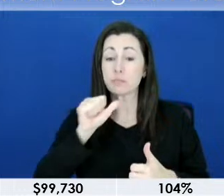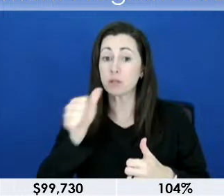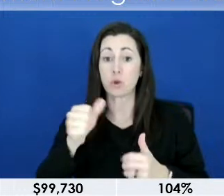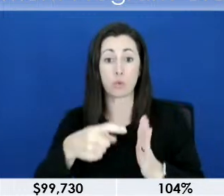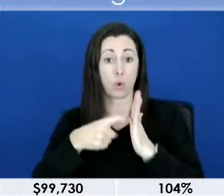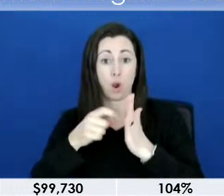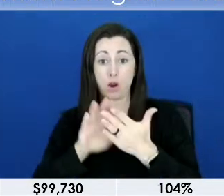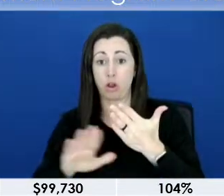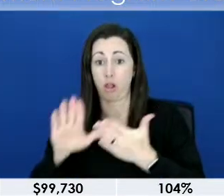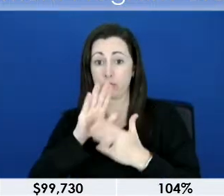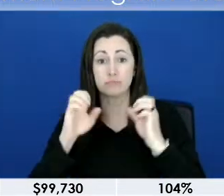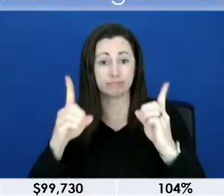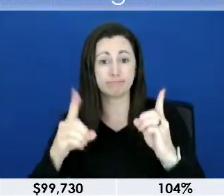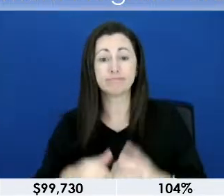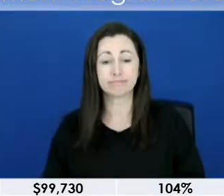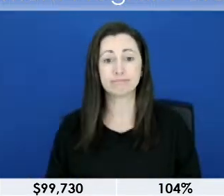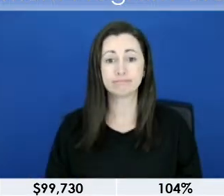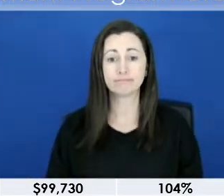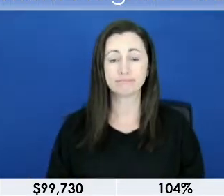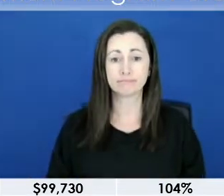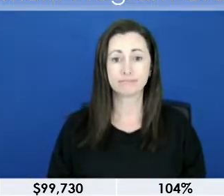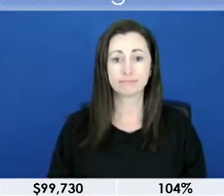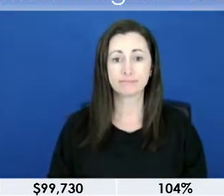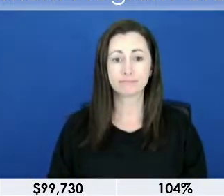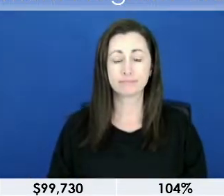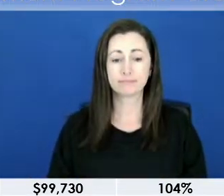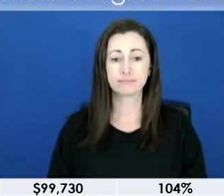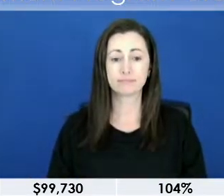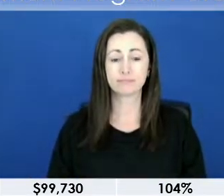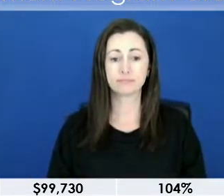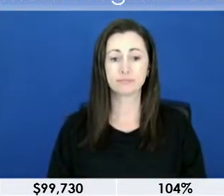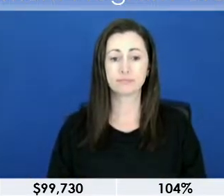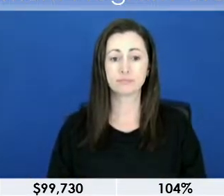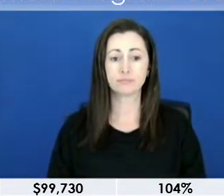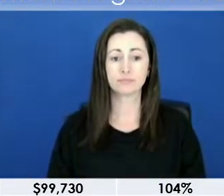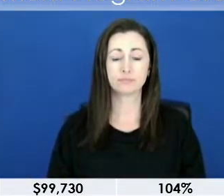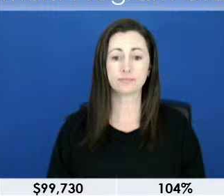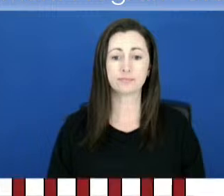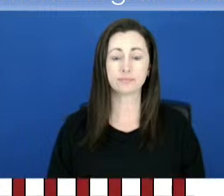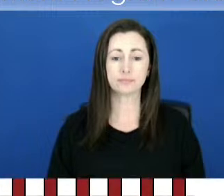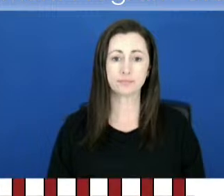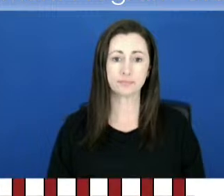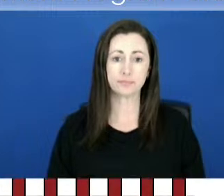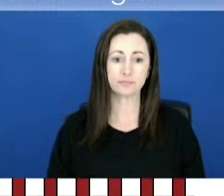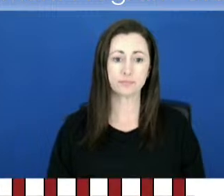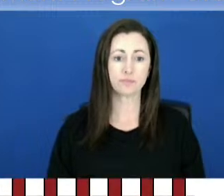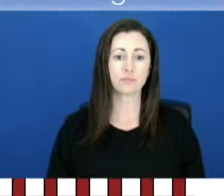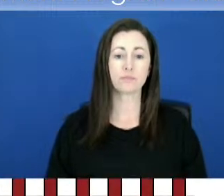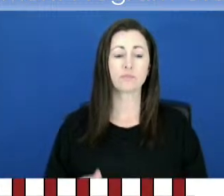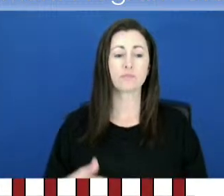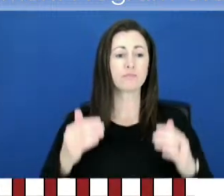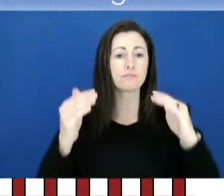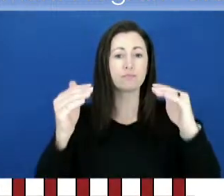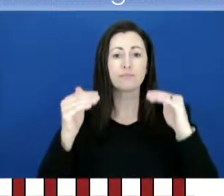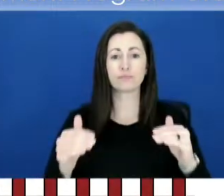POSITIONS PROVIDE LIVING WAGES,